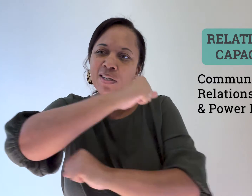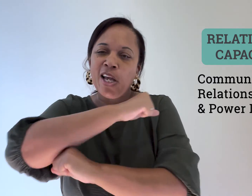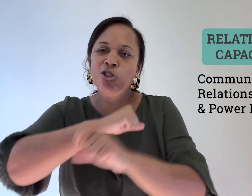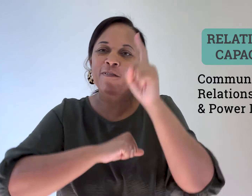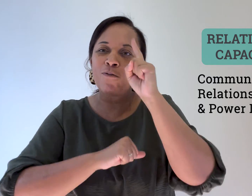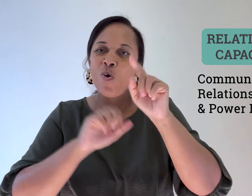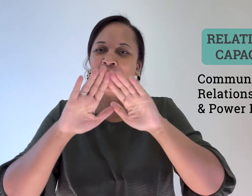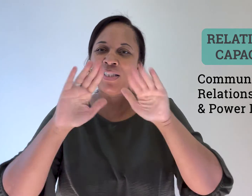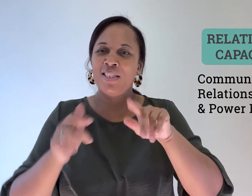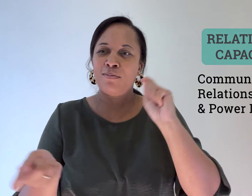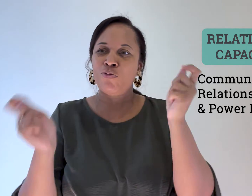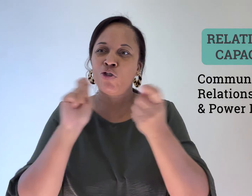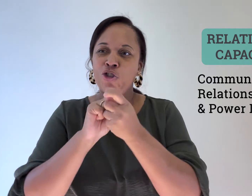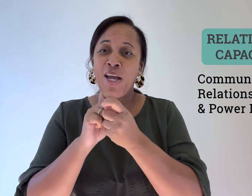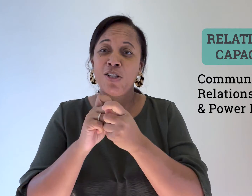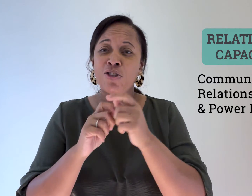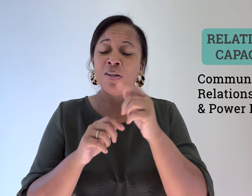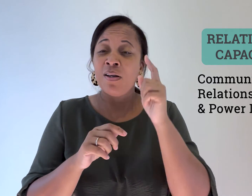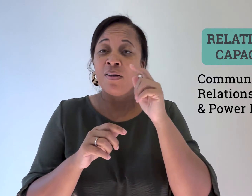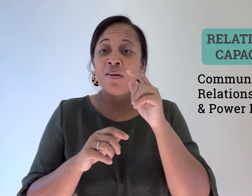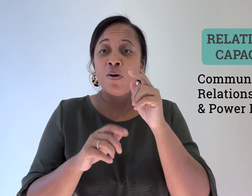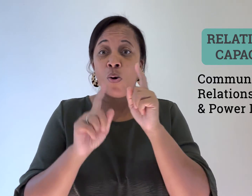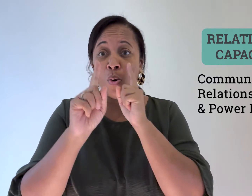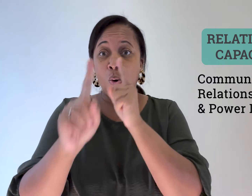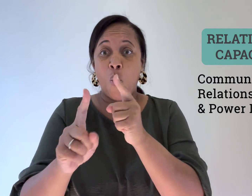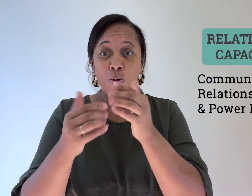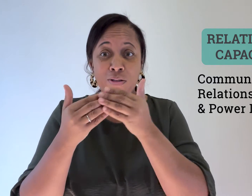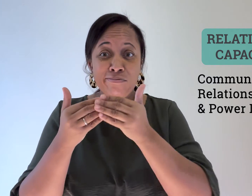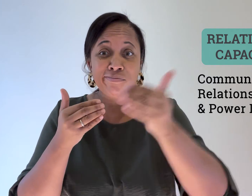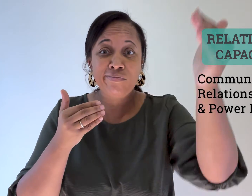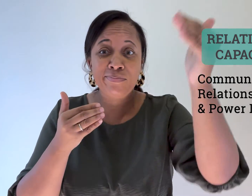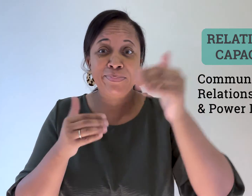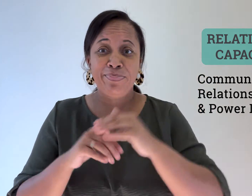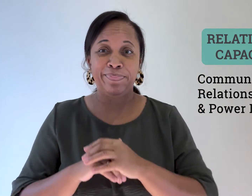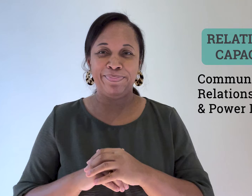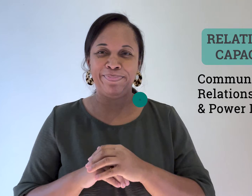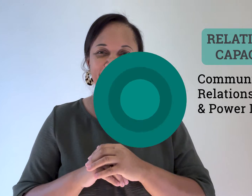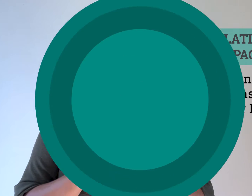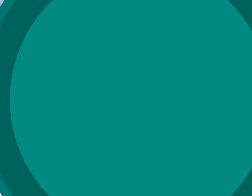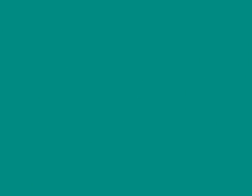It also sets the foundation for systems change in order to better reach your goals.